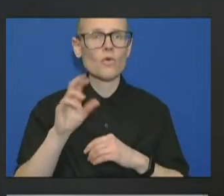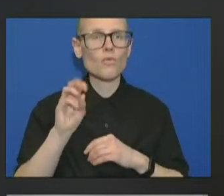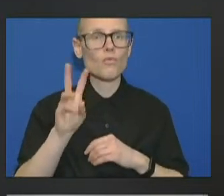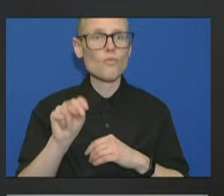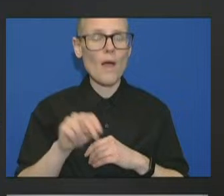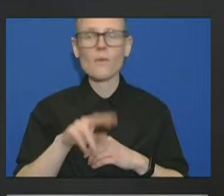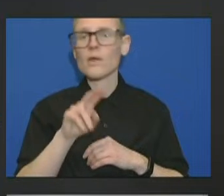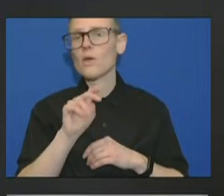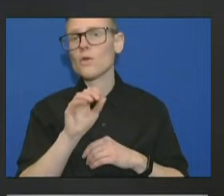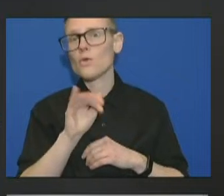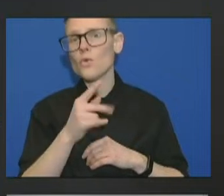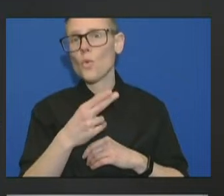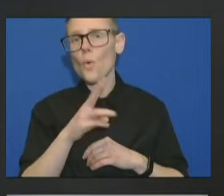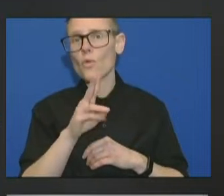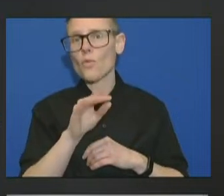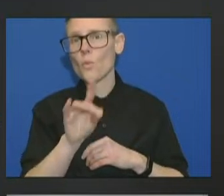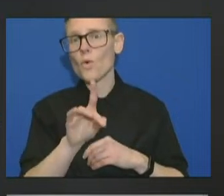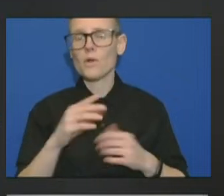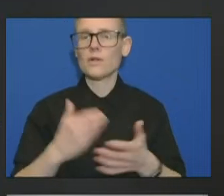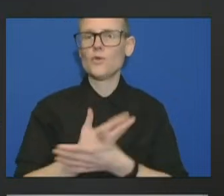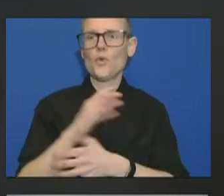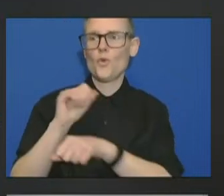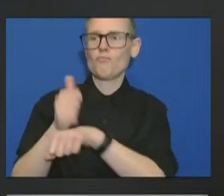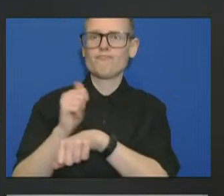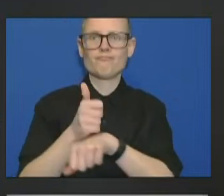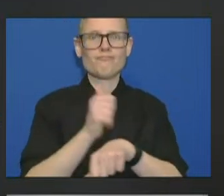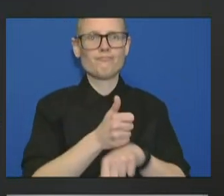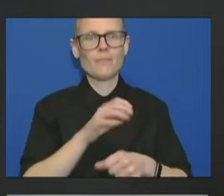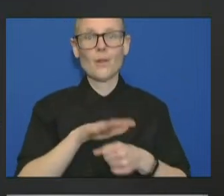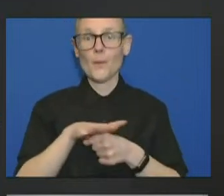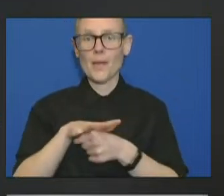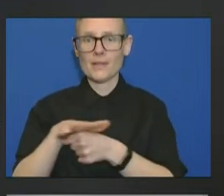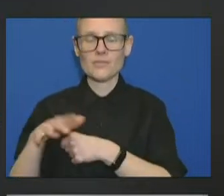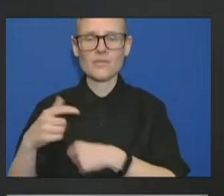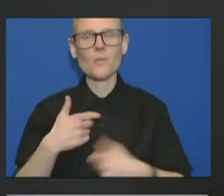that when we do open Woodward